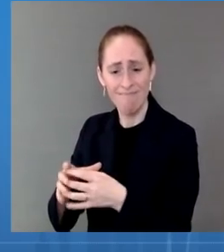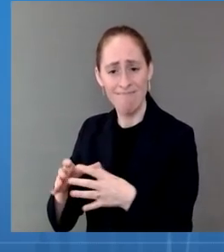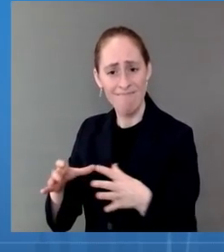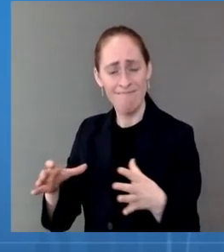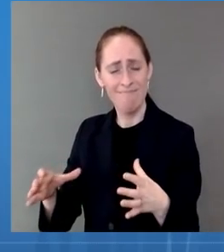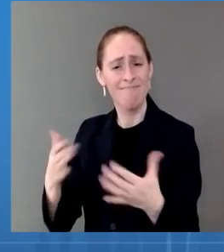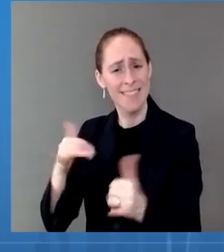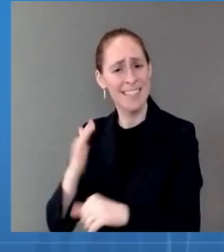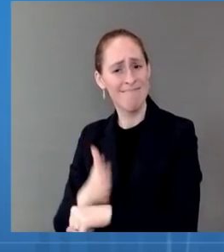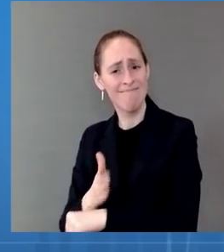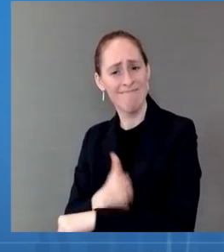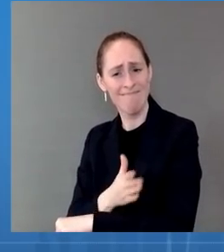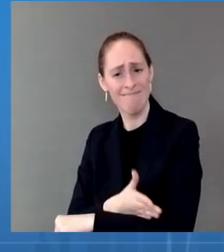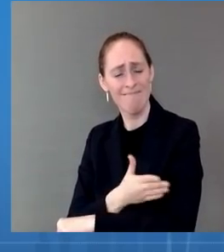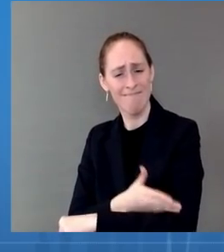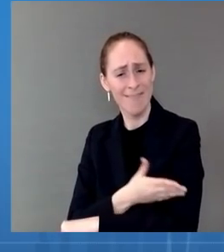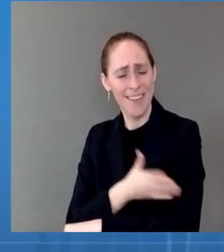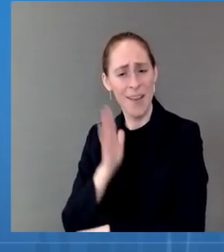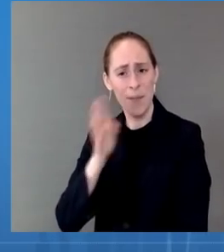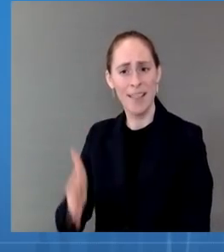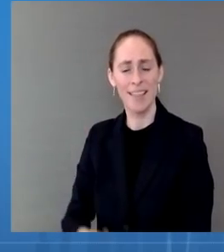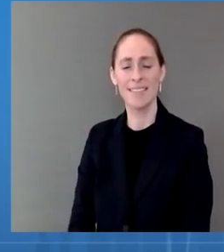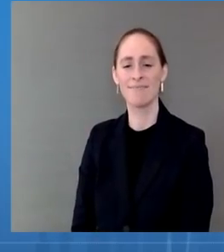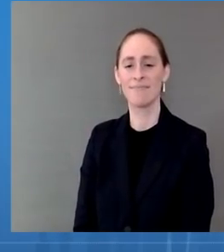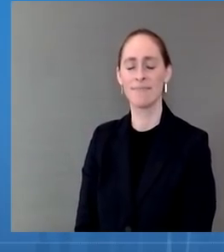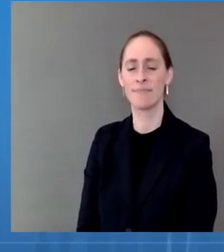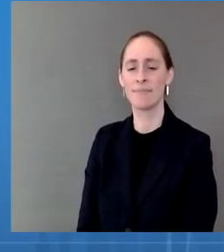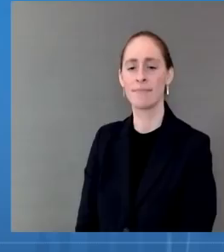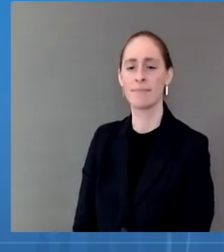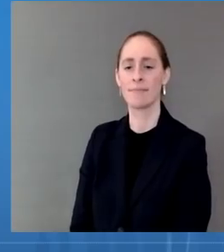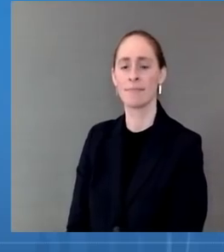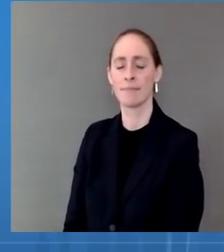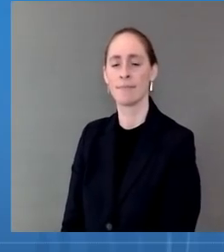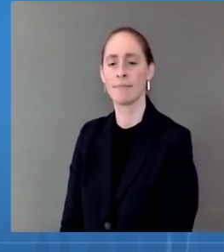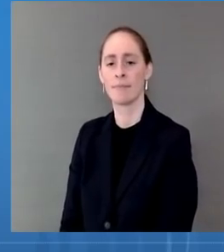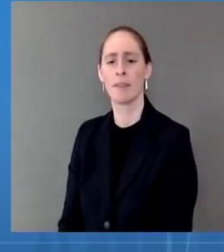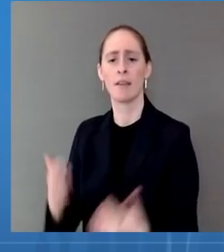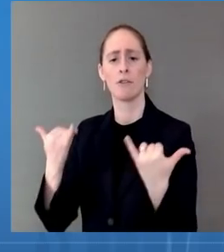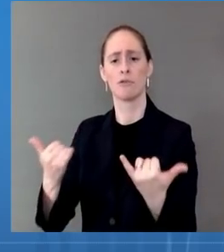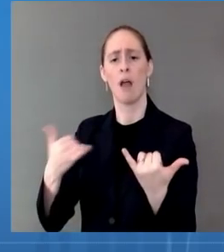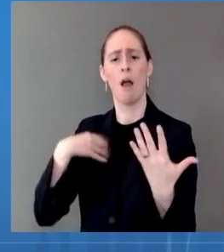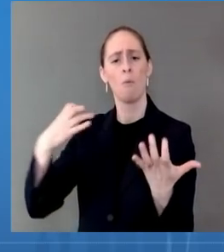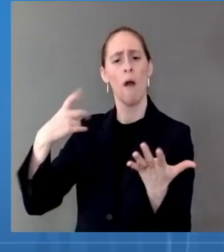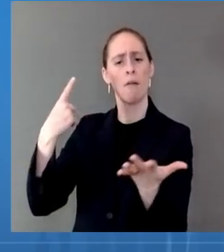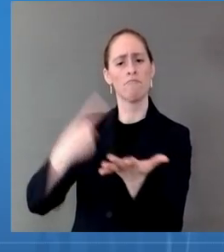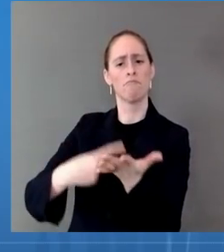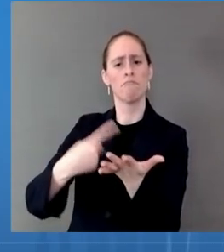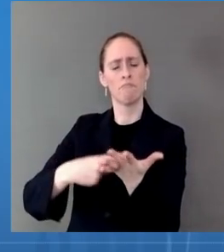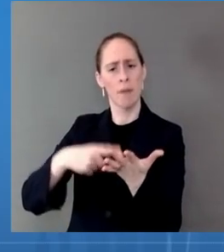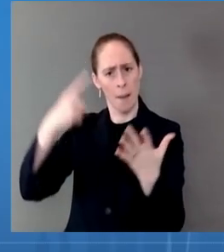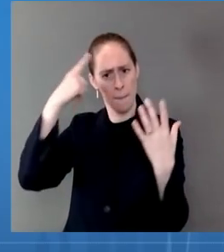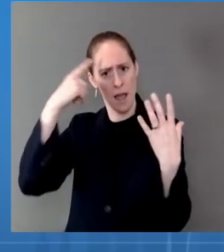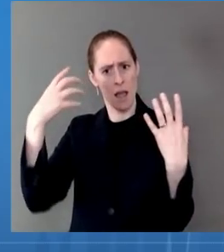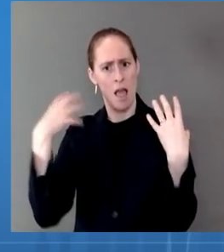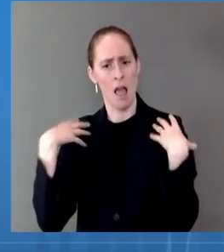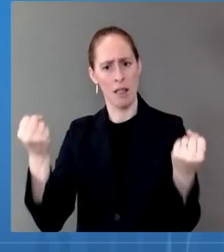the mental health challenges of COVID and how they've especially affected young people. COVID dramatically altered kids experiences at home,